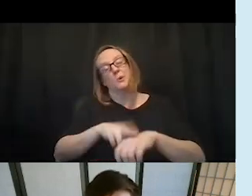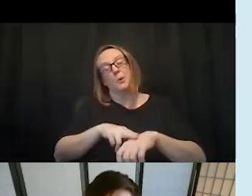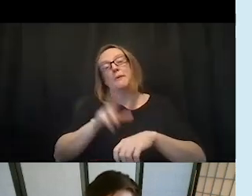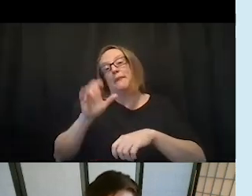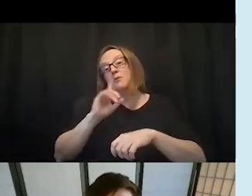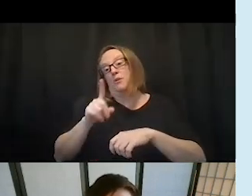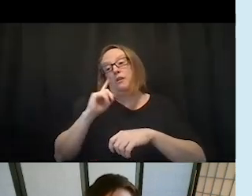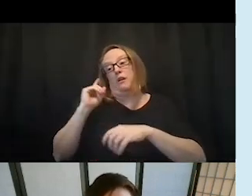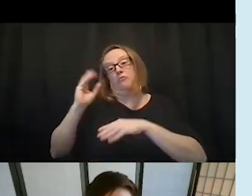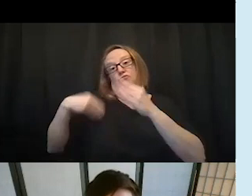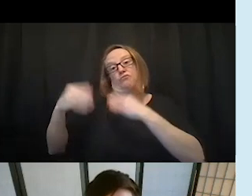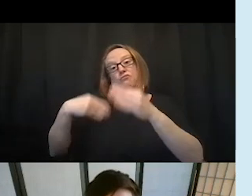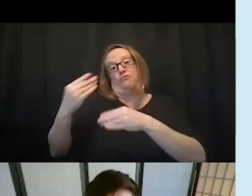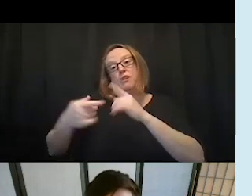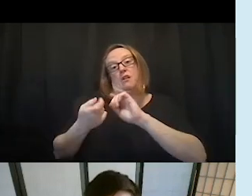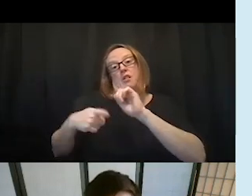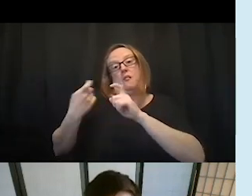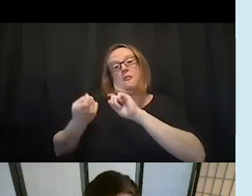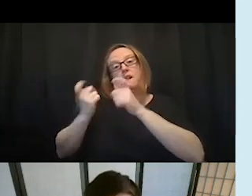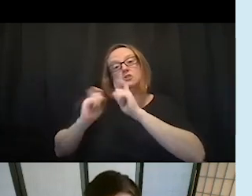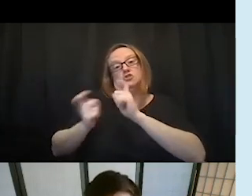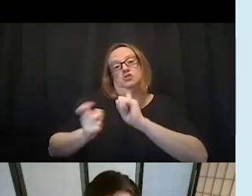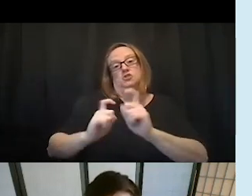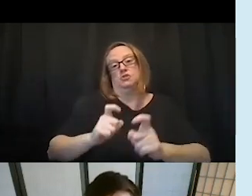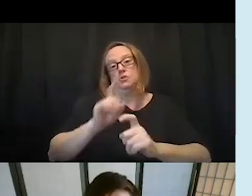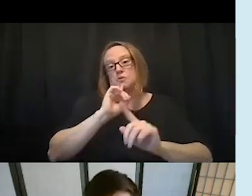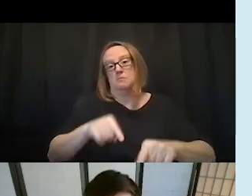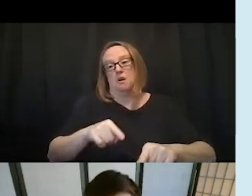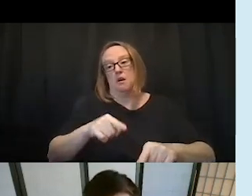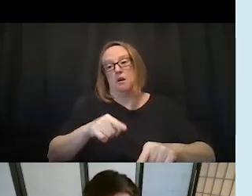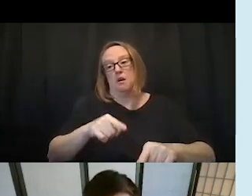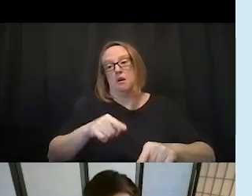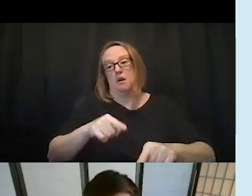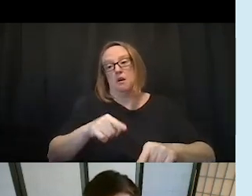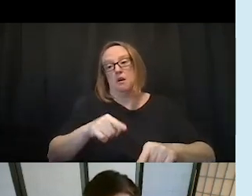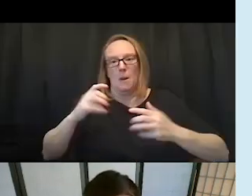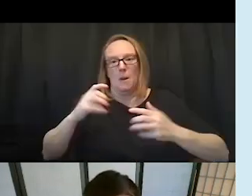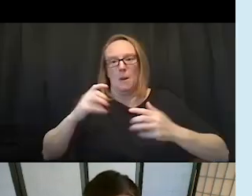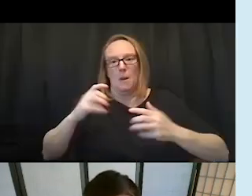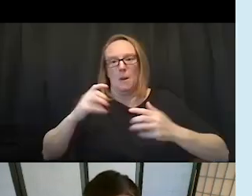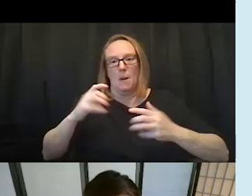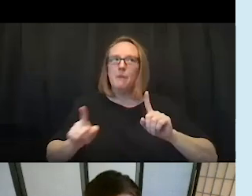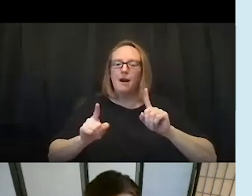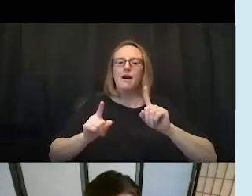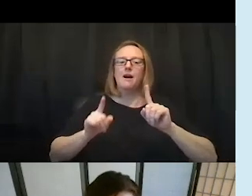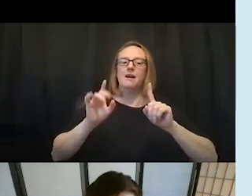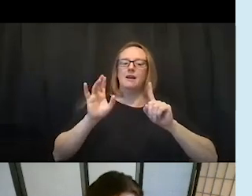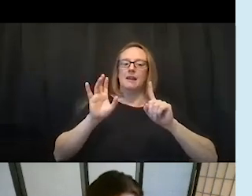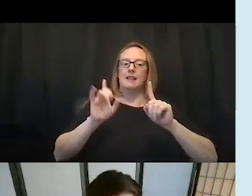like we all avoid pain because it's useful to us, it's important to us, right if we touch a hot oven